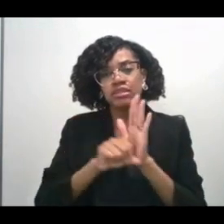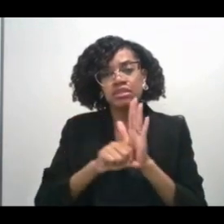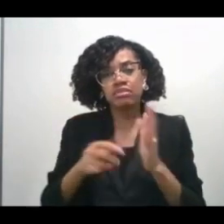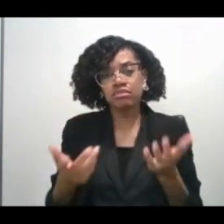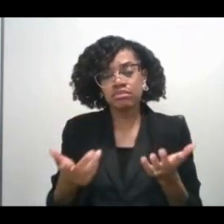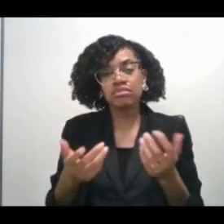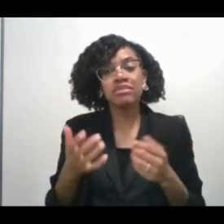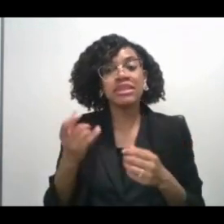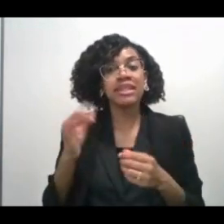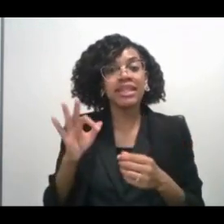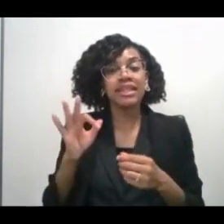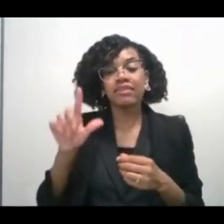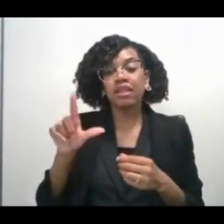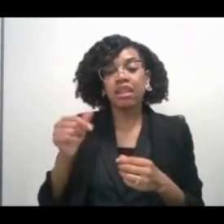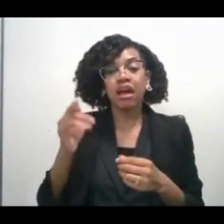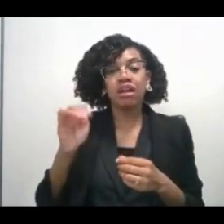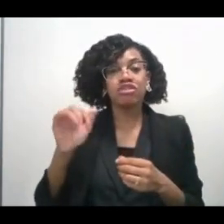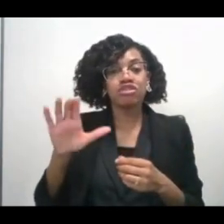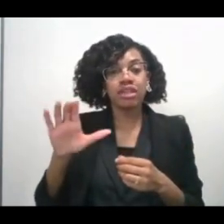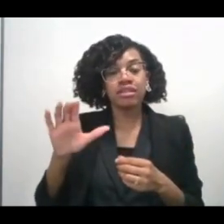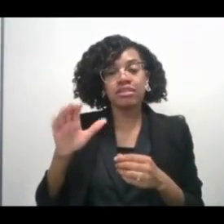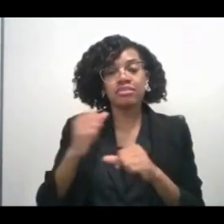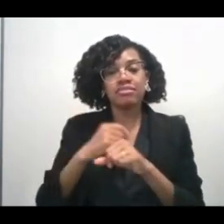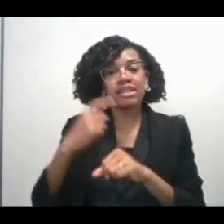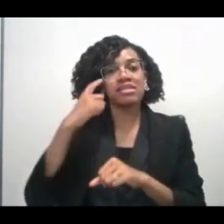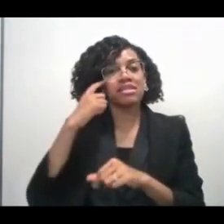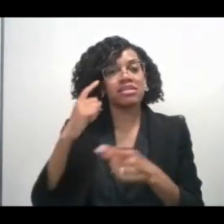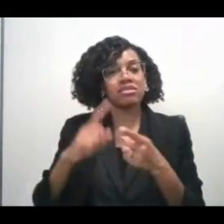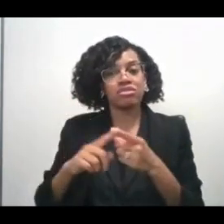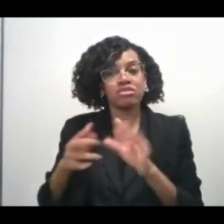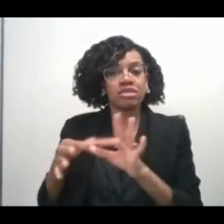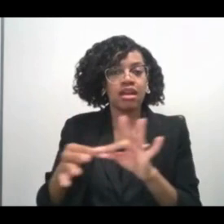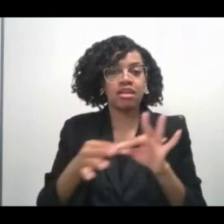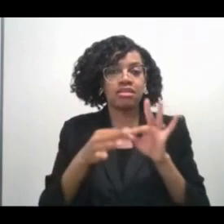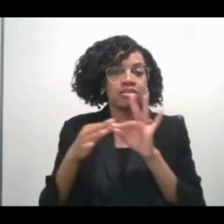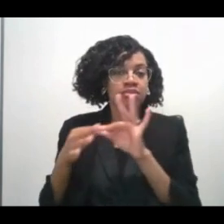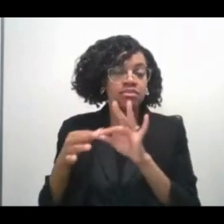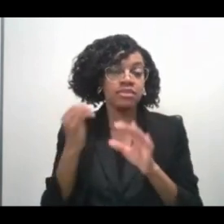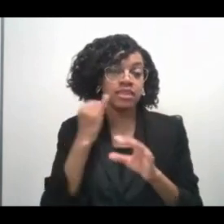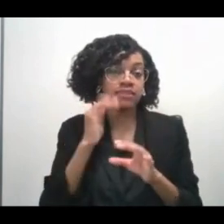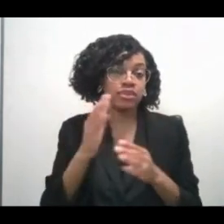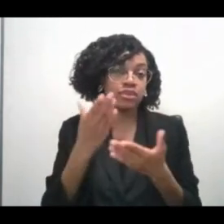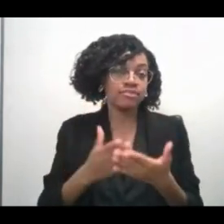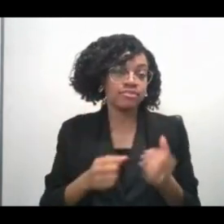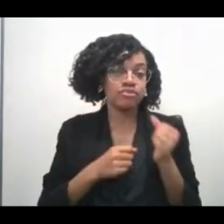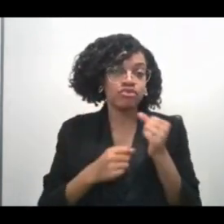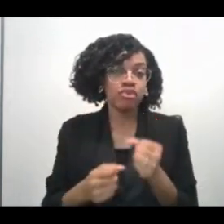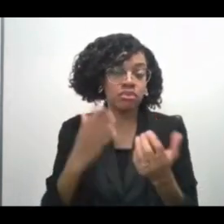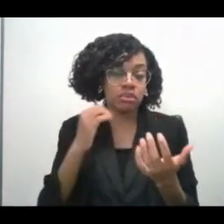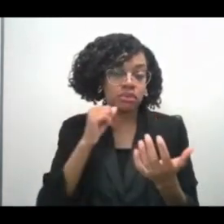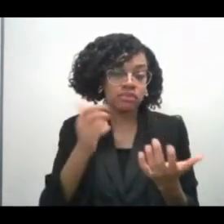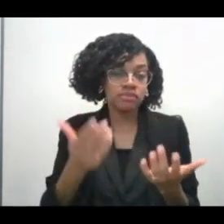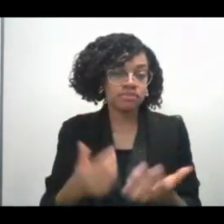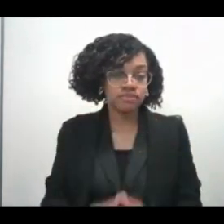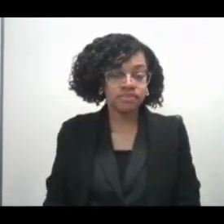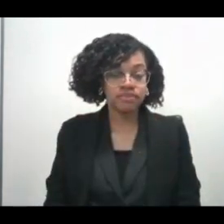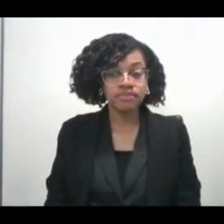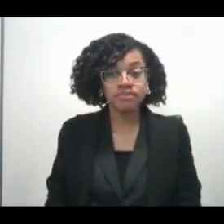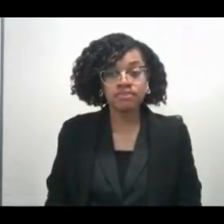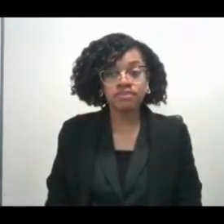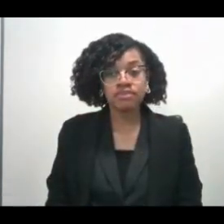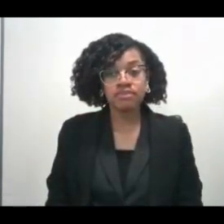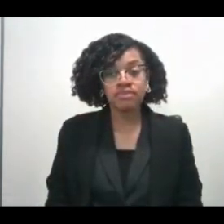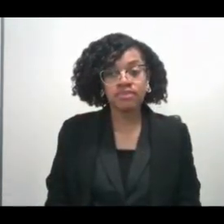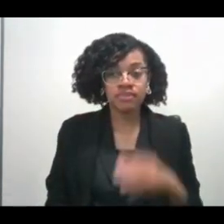these together is strong. So I hope that is a sufficient